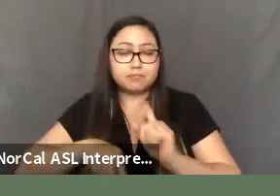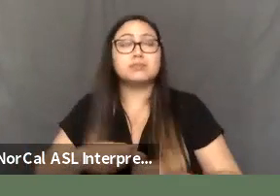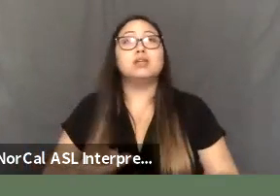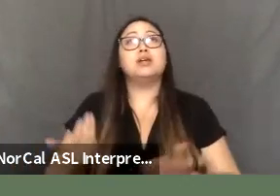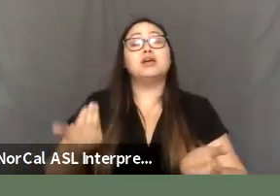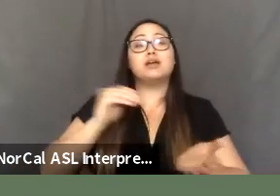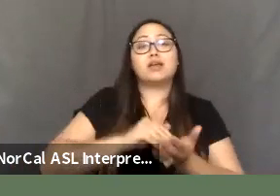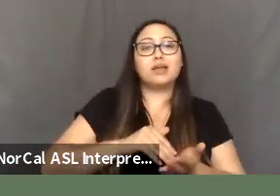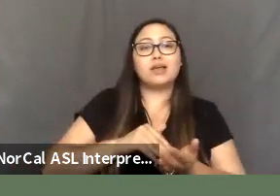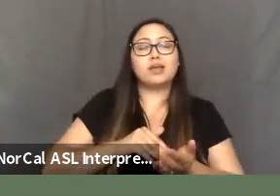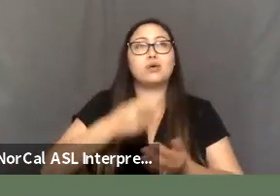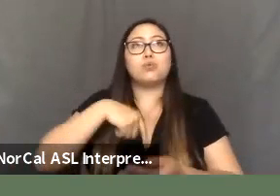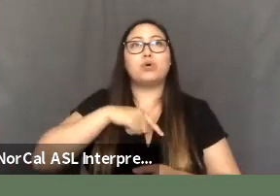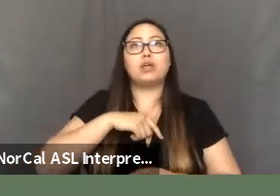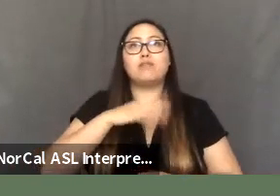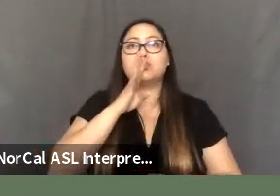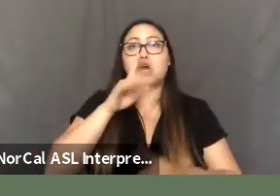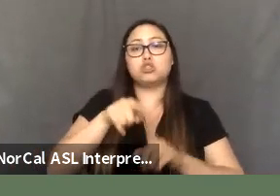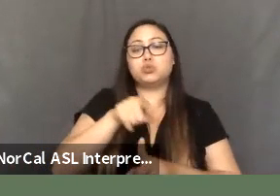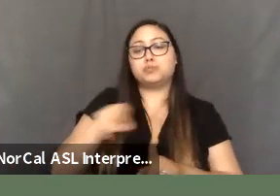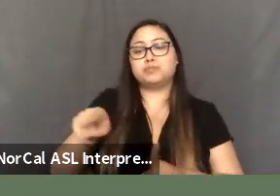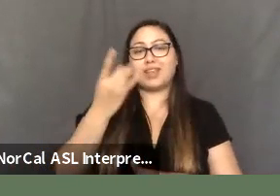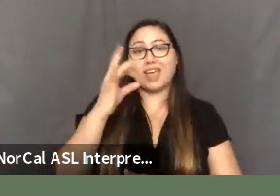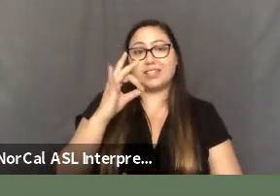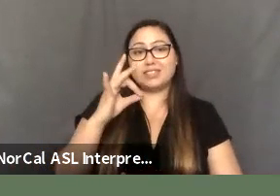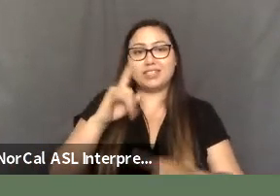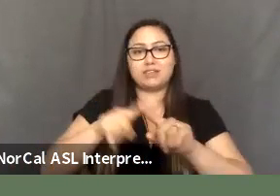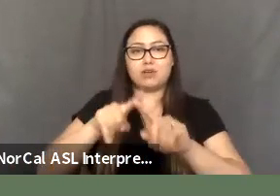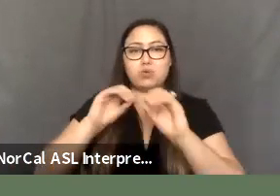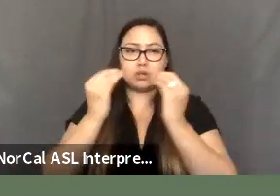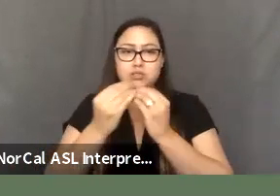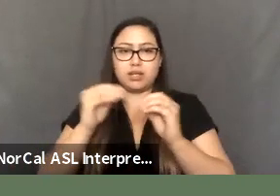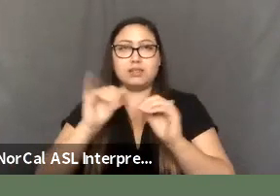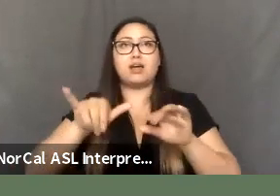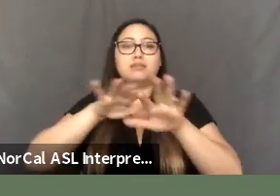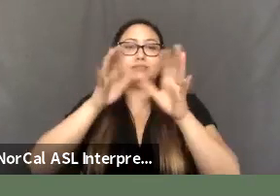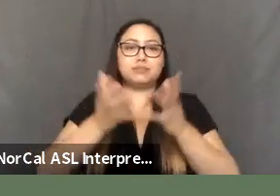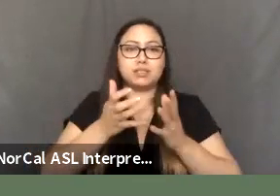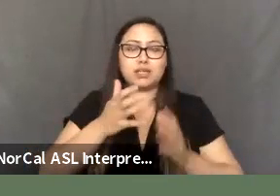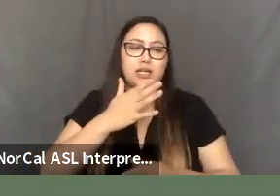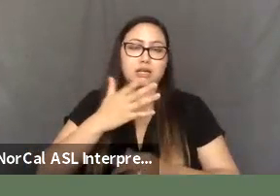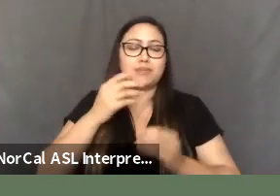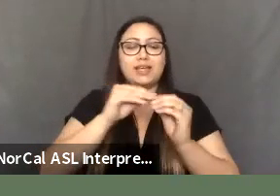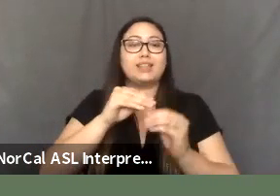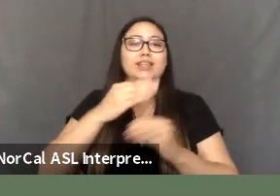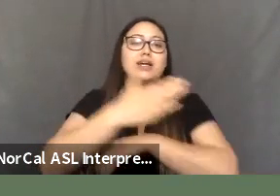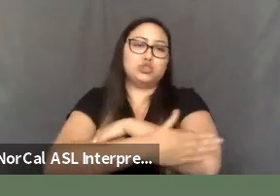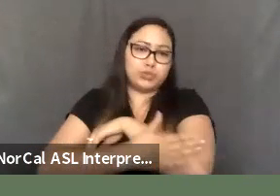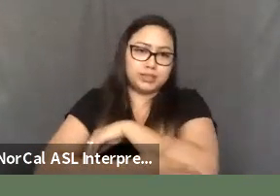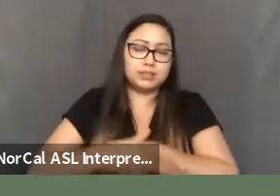talked with 18 different organizations across the country, but they did represent over 200 hospitals